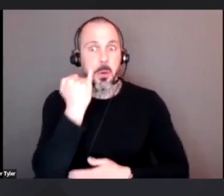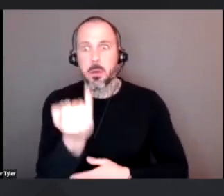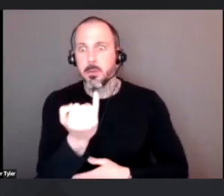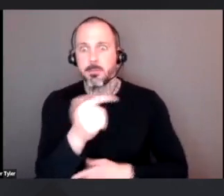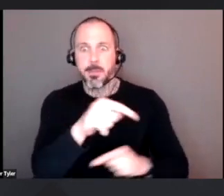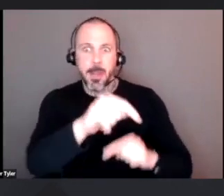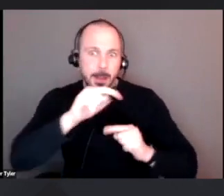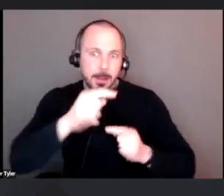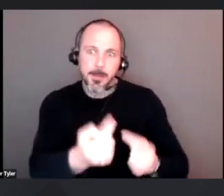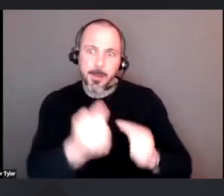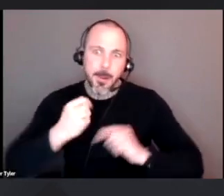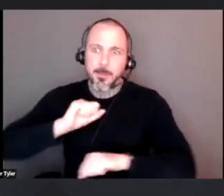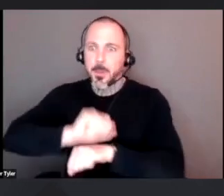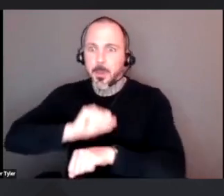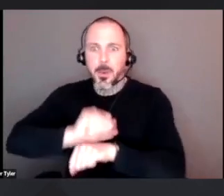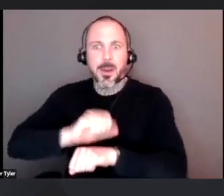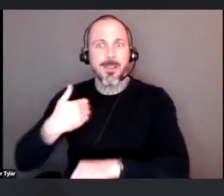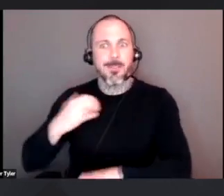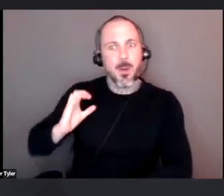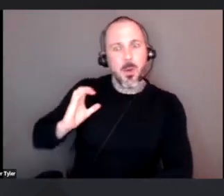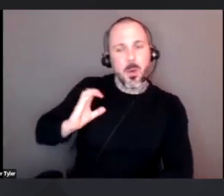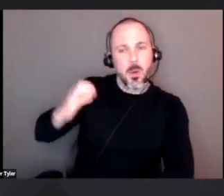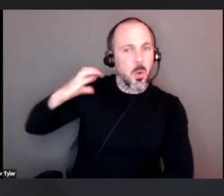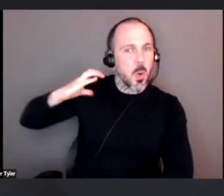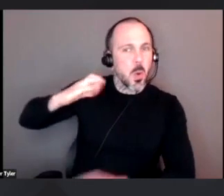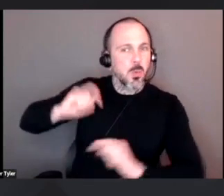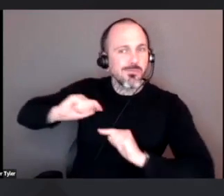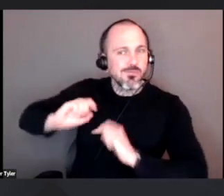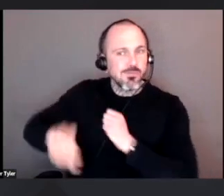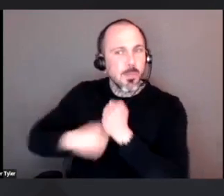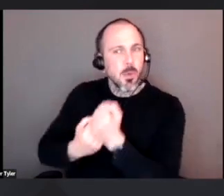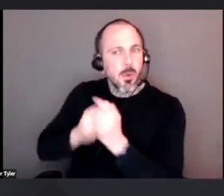such as Innovation Labs, partner projects. I'm going to plug that.